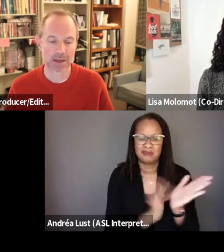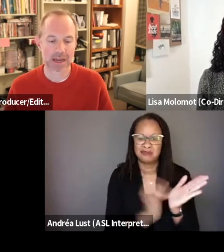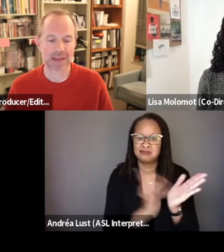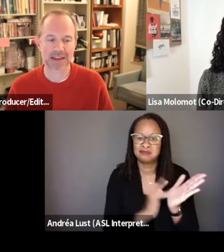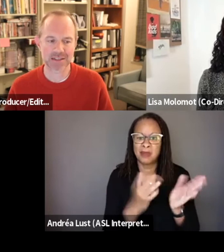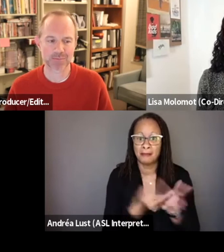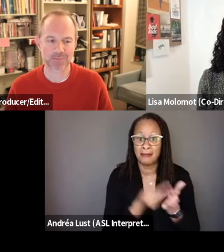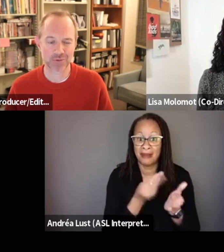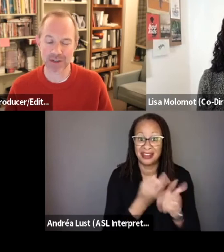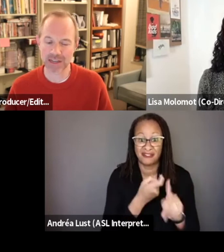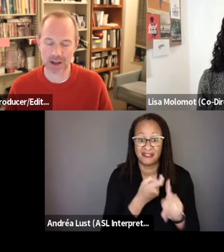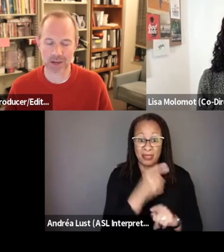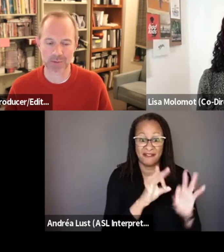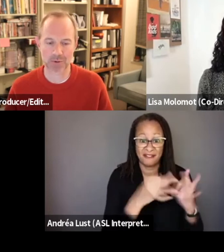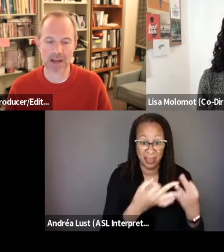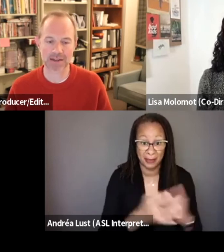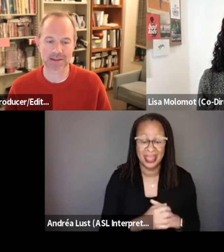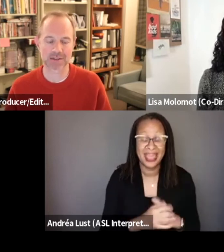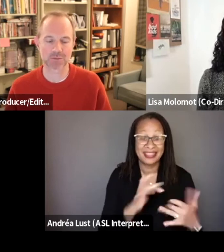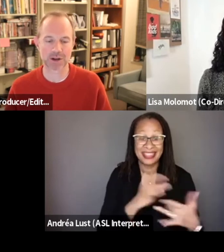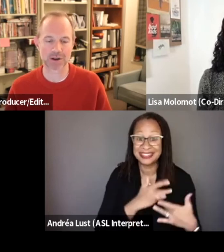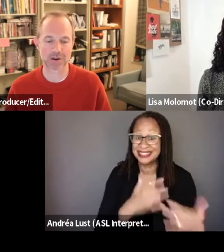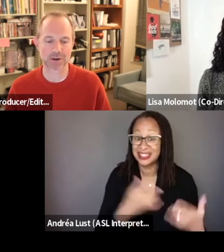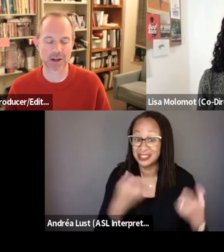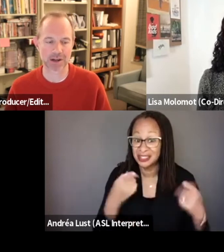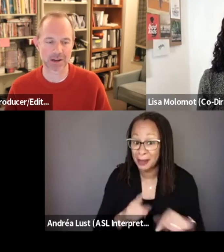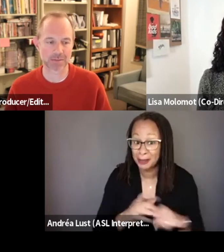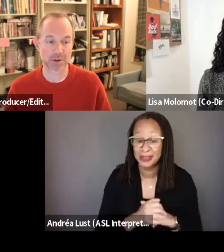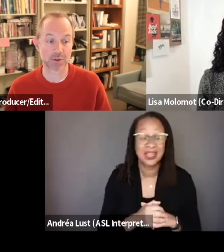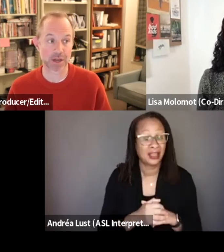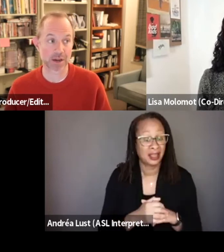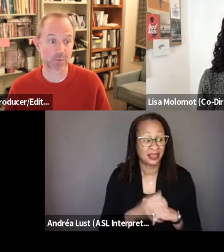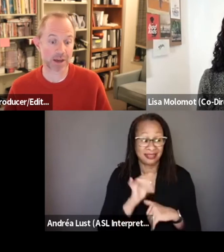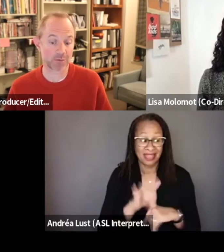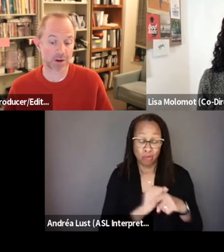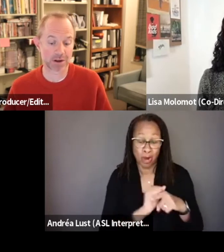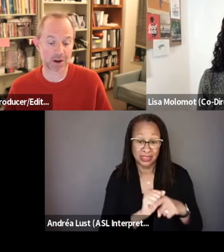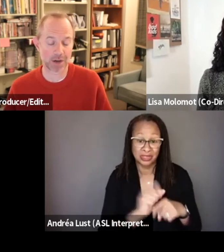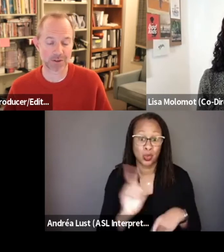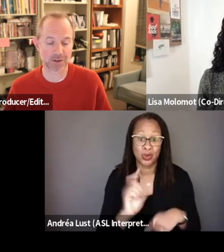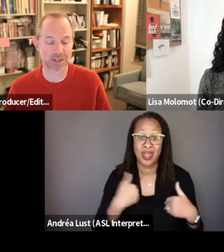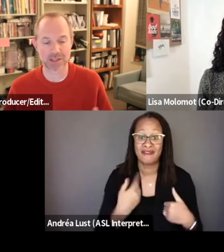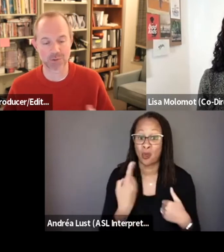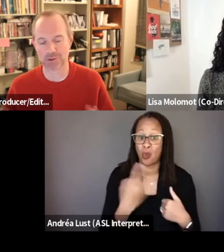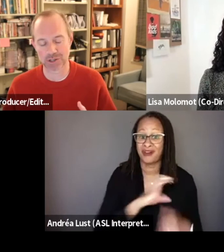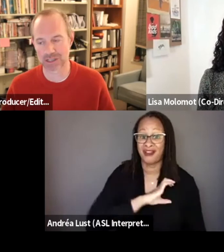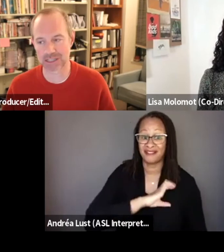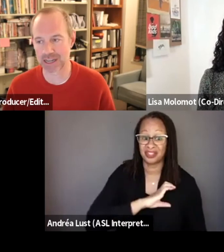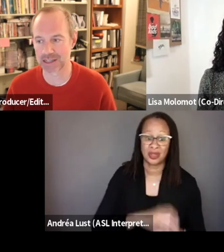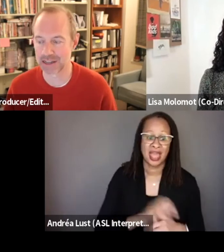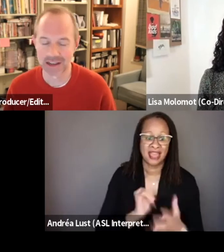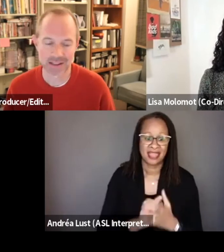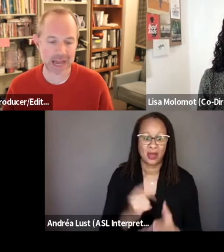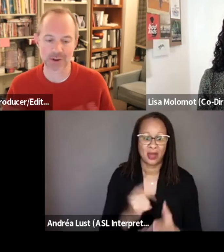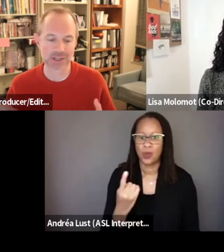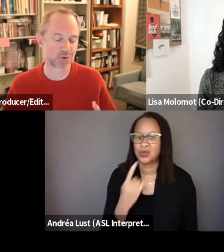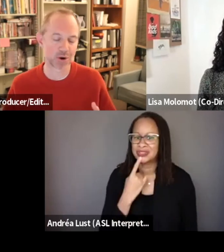And that is a pretty common practice where, you know, like we have one officer, he's the one who just says the county's broke,